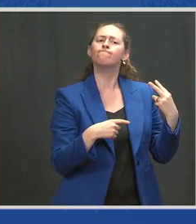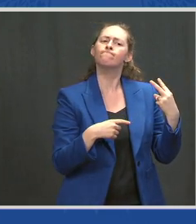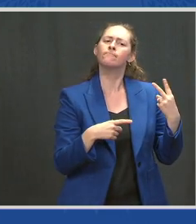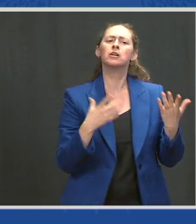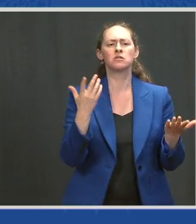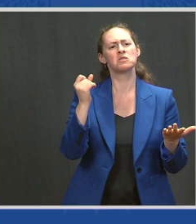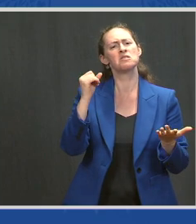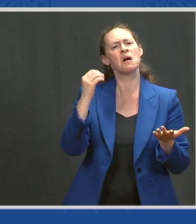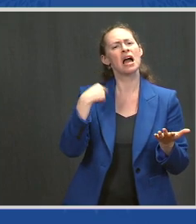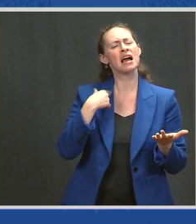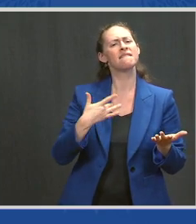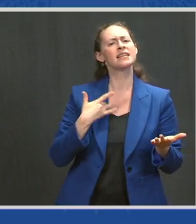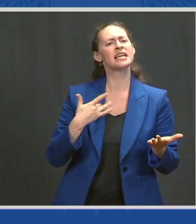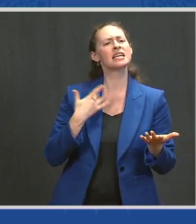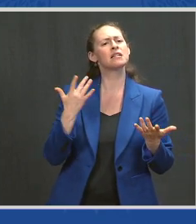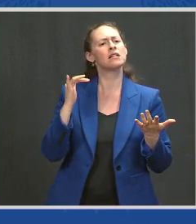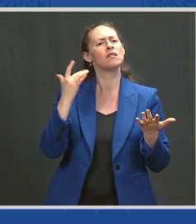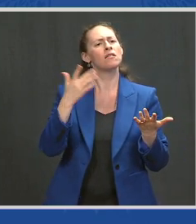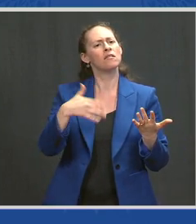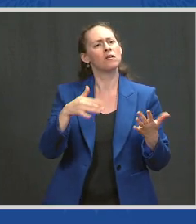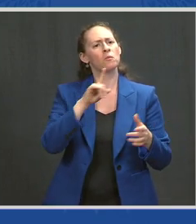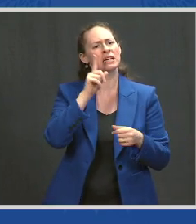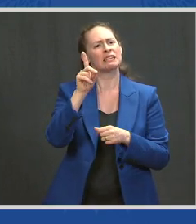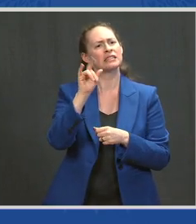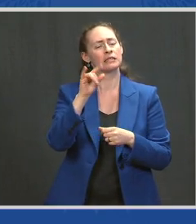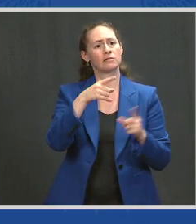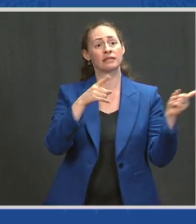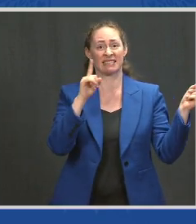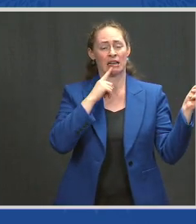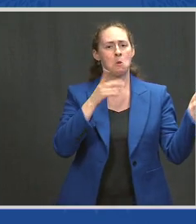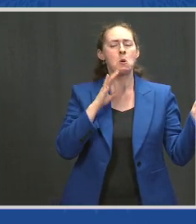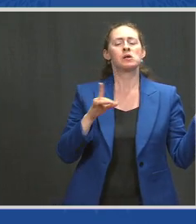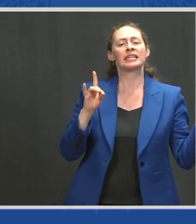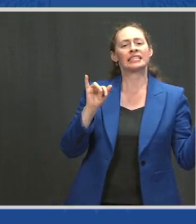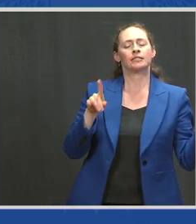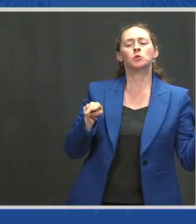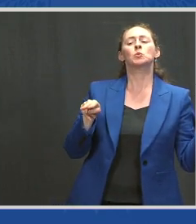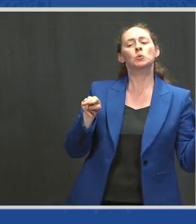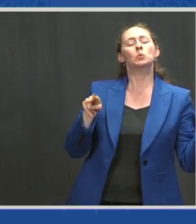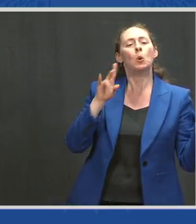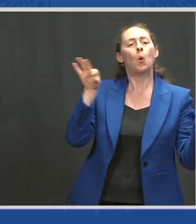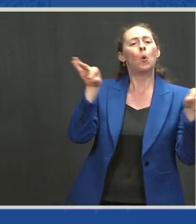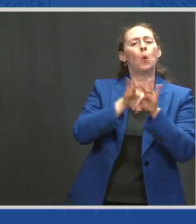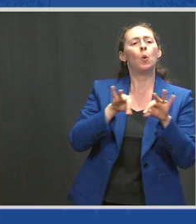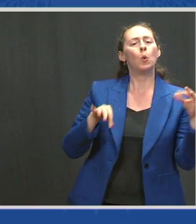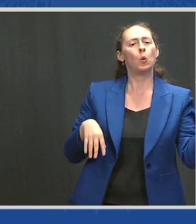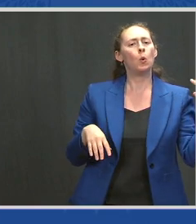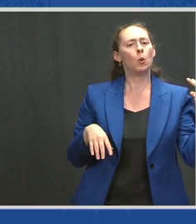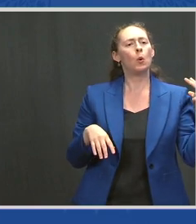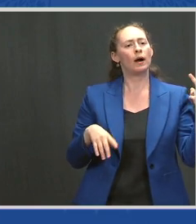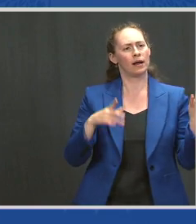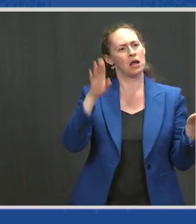This is not about just our self-interest; it's about a mutual self-interest. I'll take your questions. And as usual, folks,